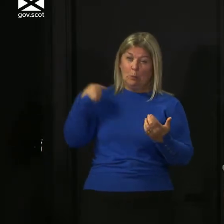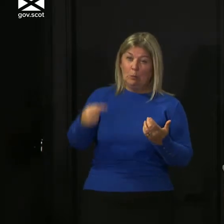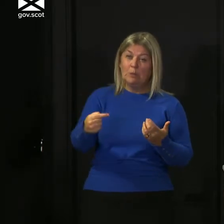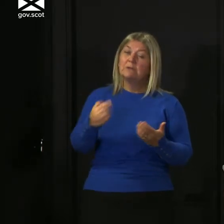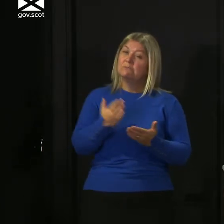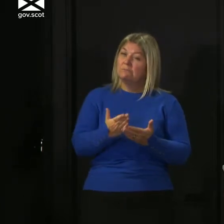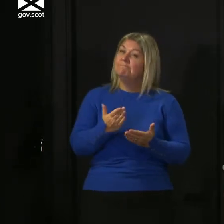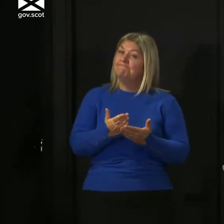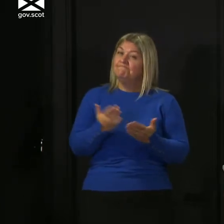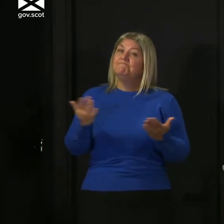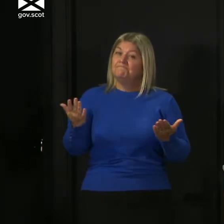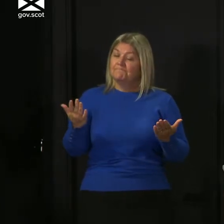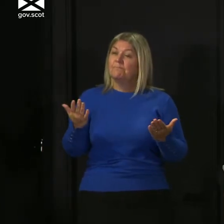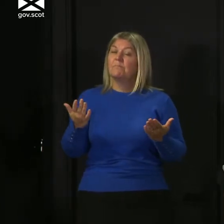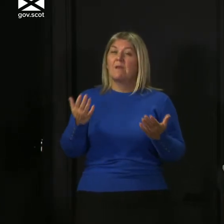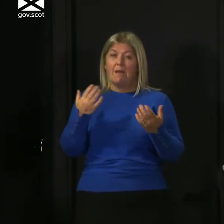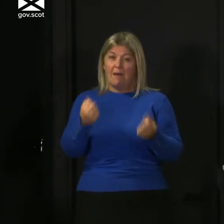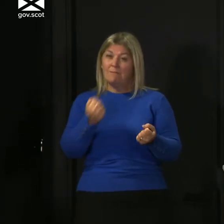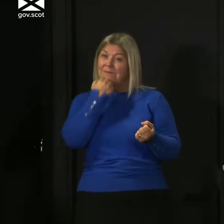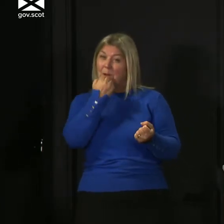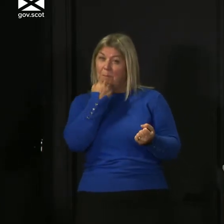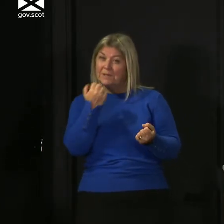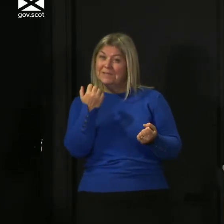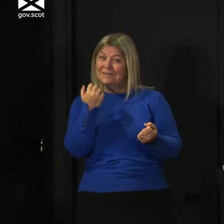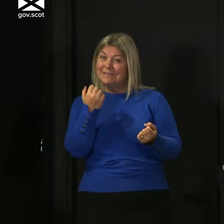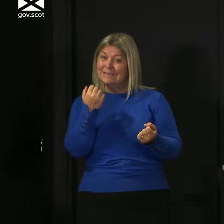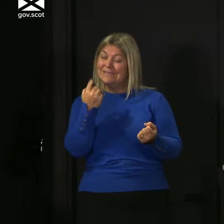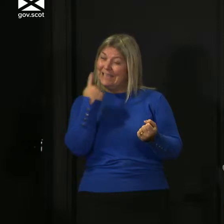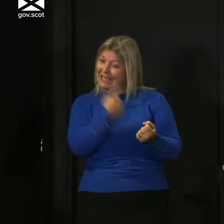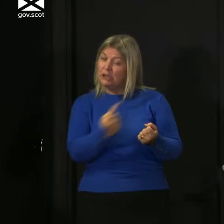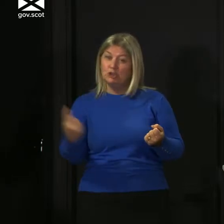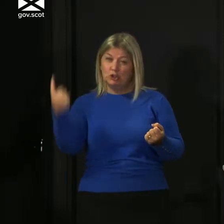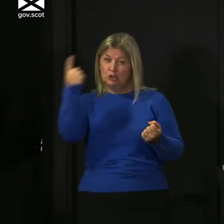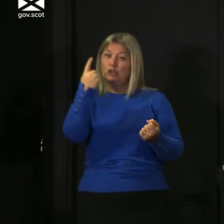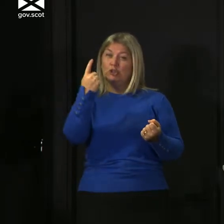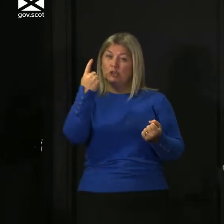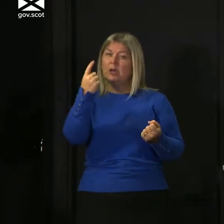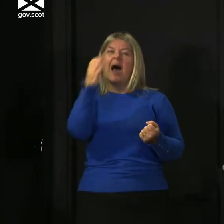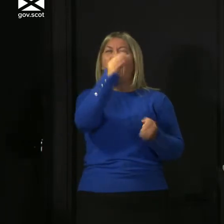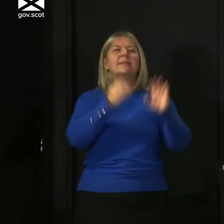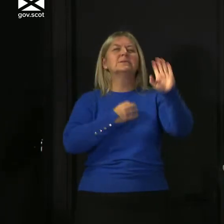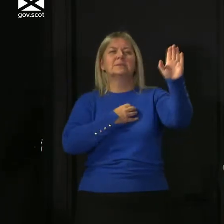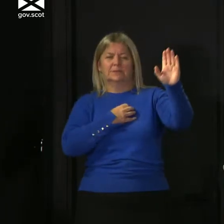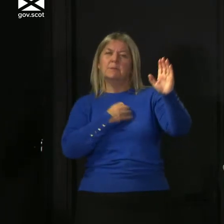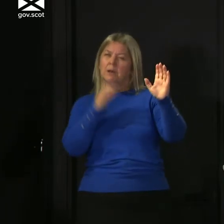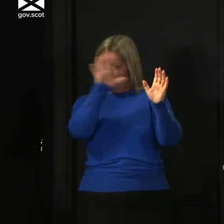we have cases in every mainland health board area. And over the past few days we have also